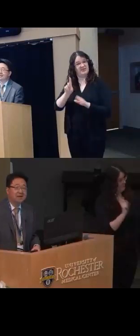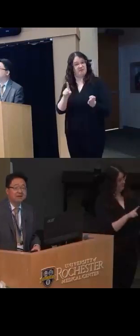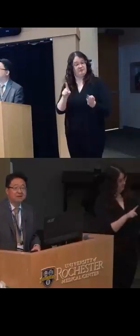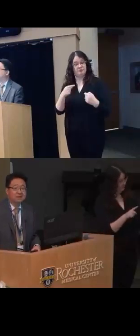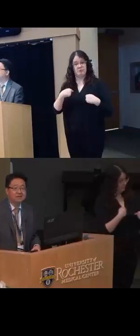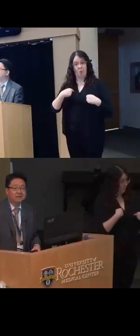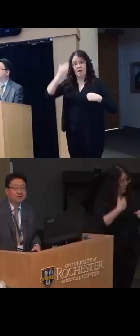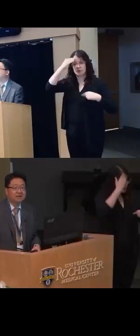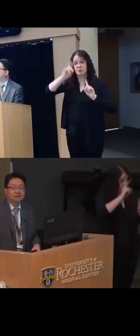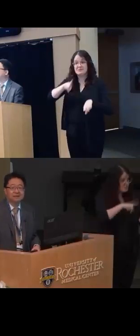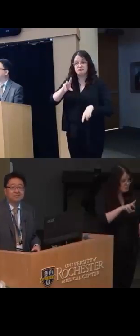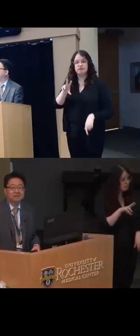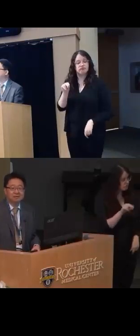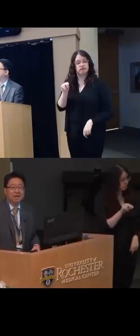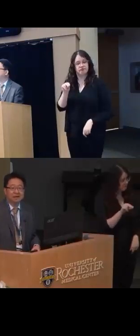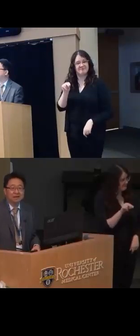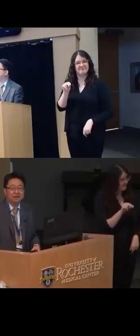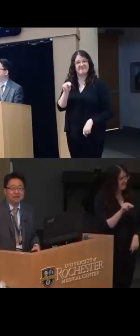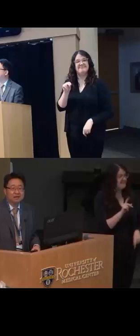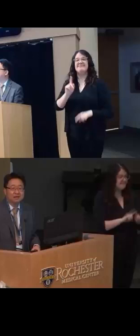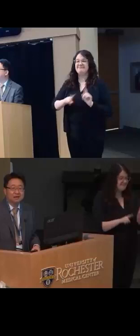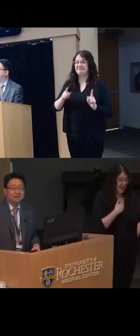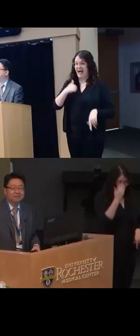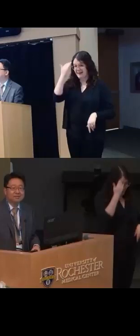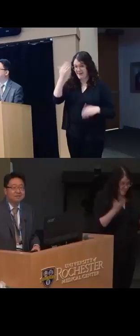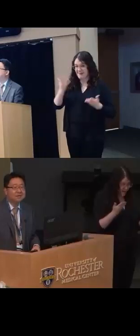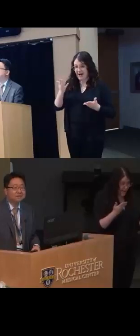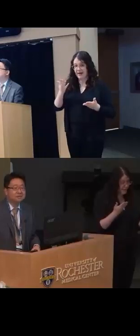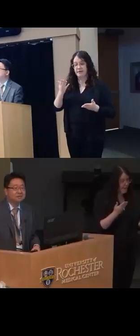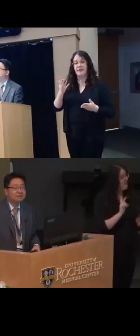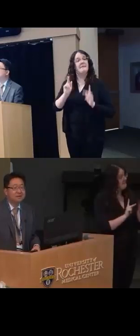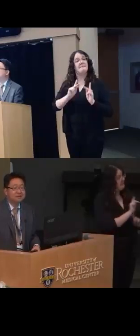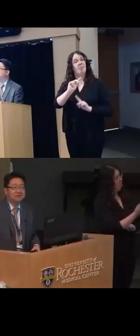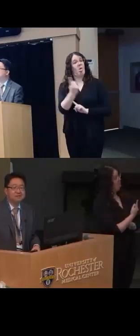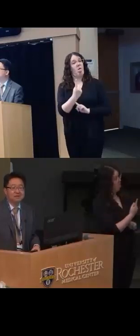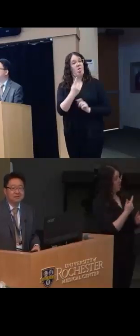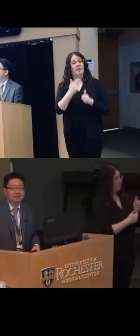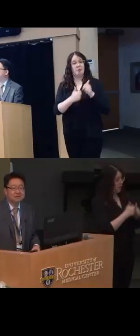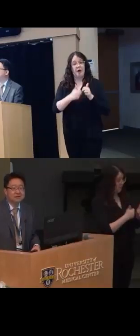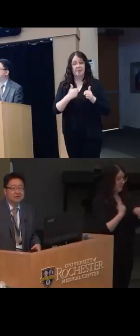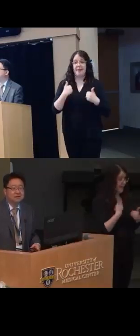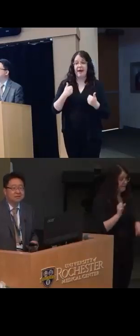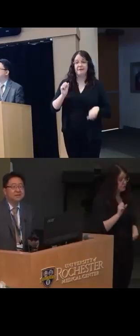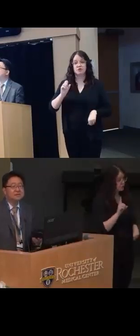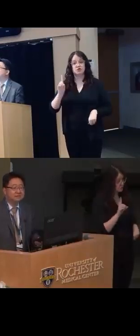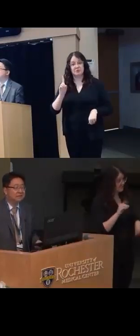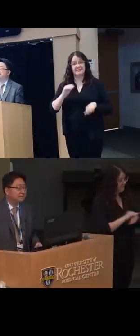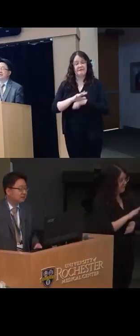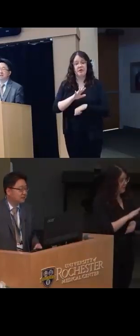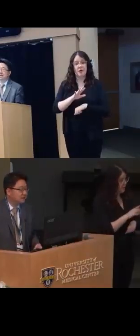all I know is that we cannot turn them away we have to serve whoever is in front of us to the best of our ability